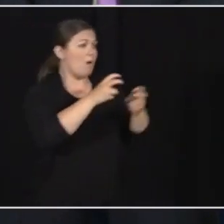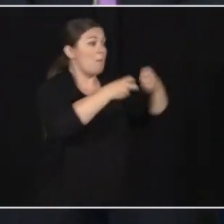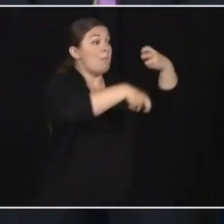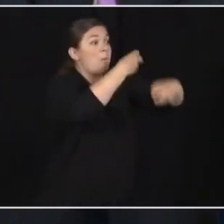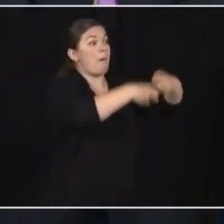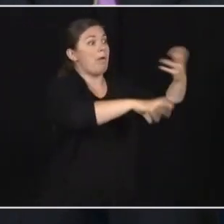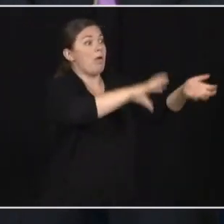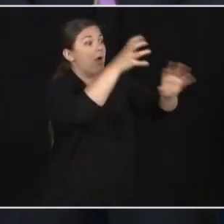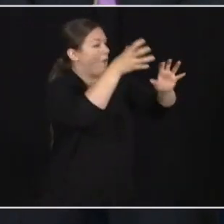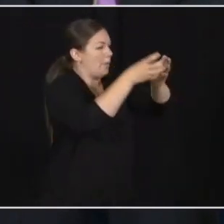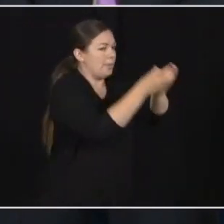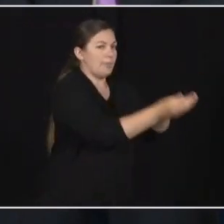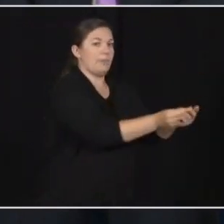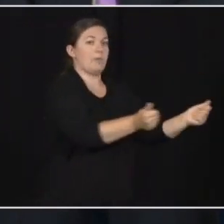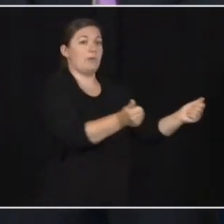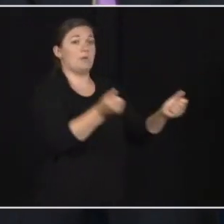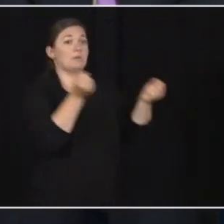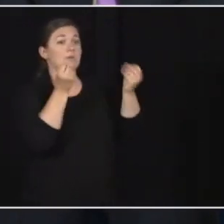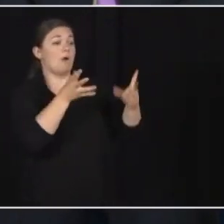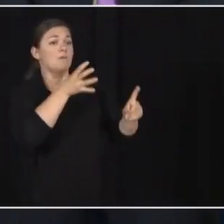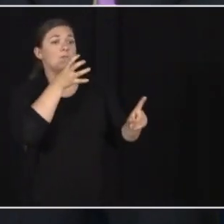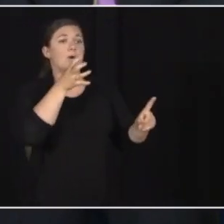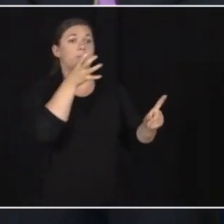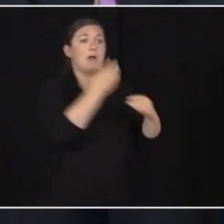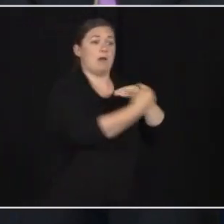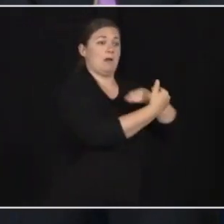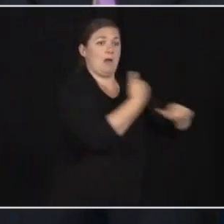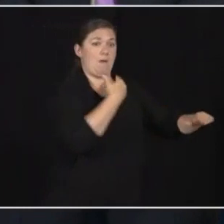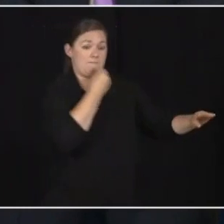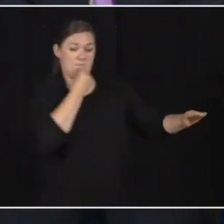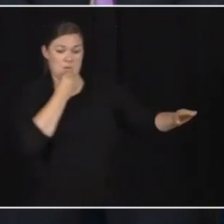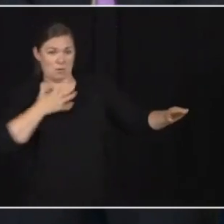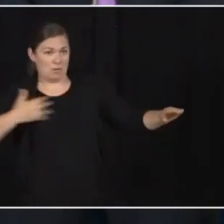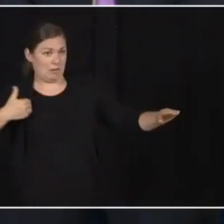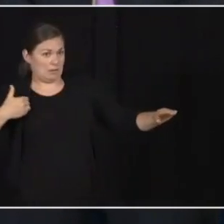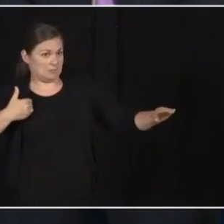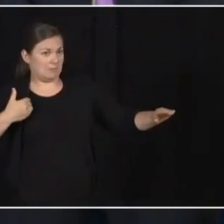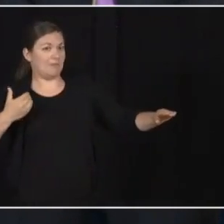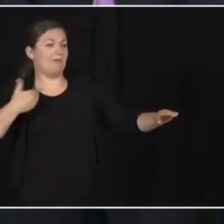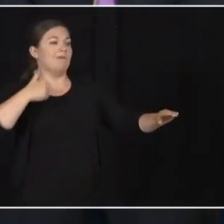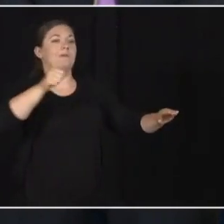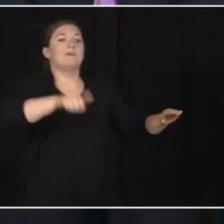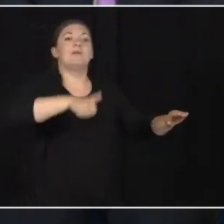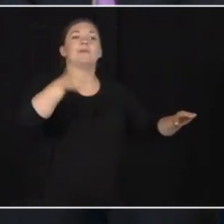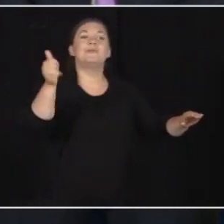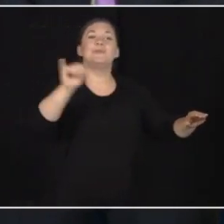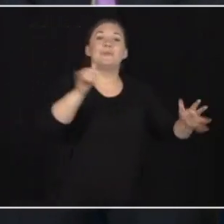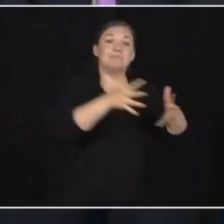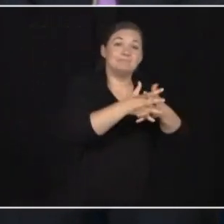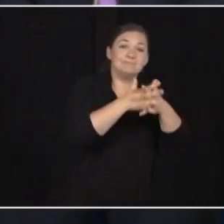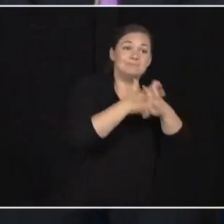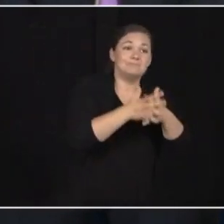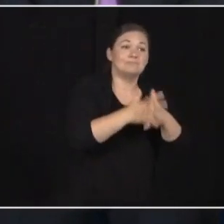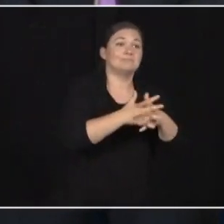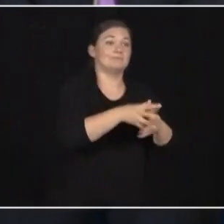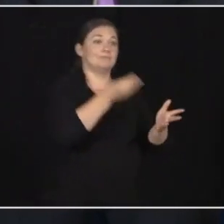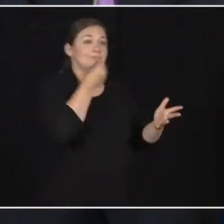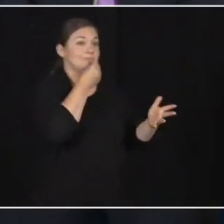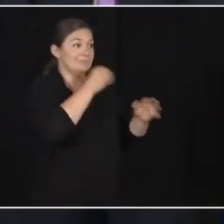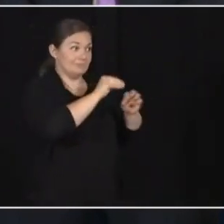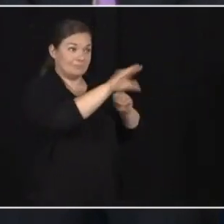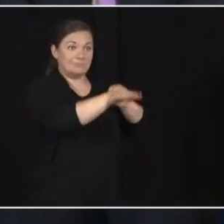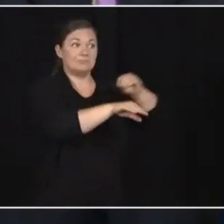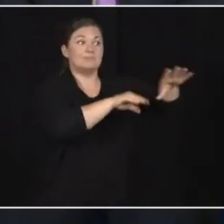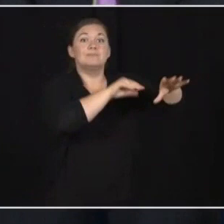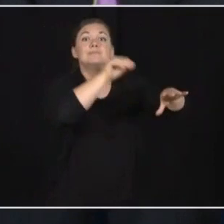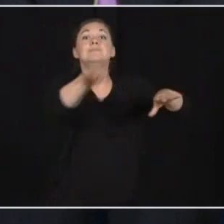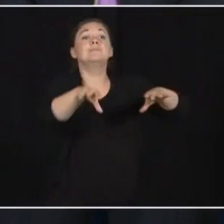farmers and health team in ourselves, we agree